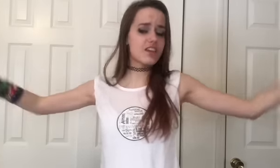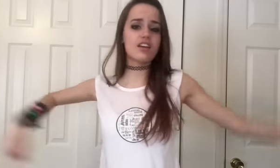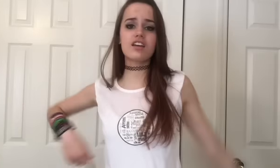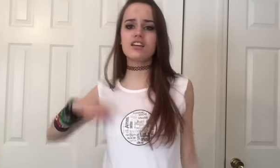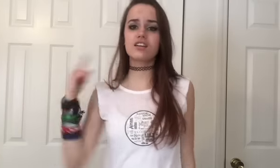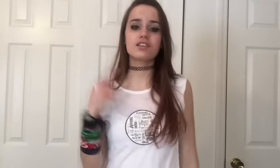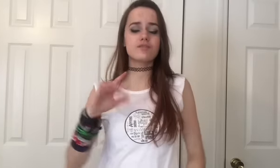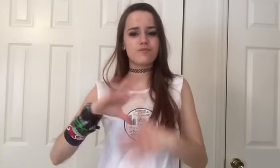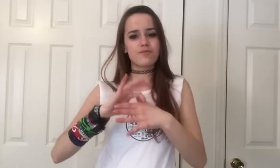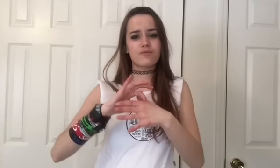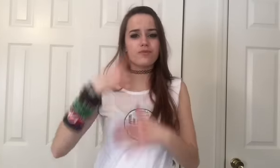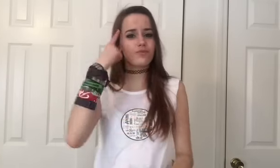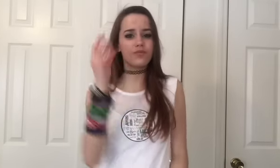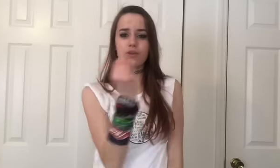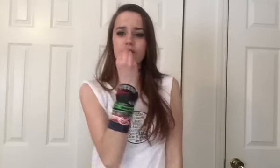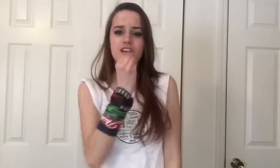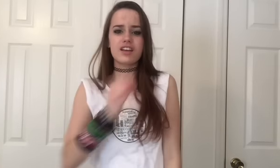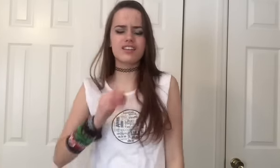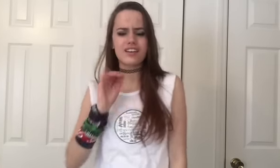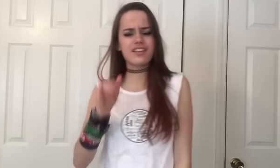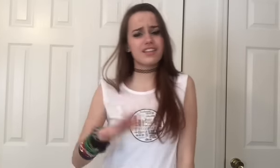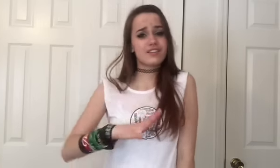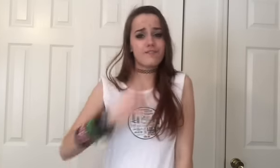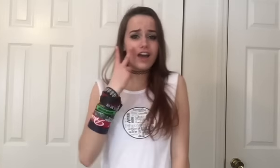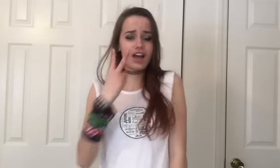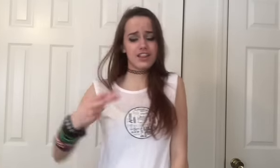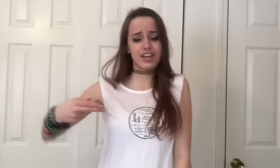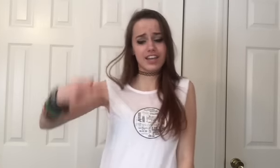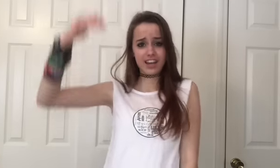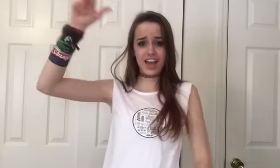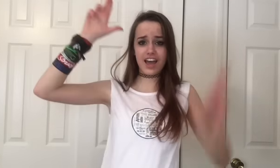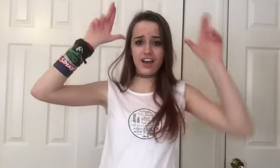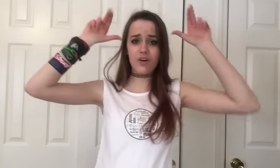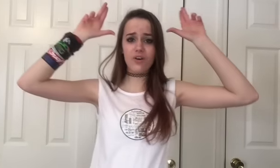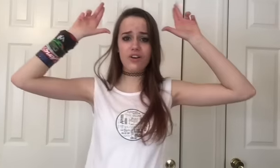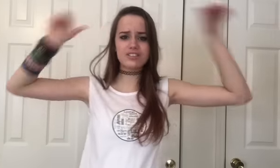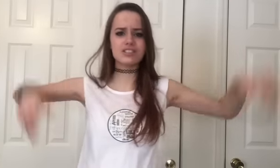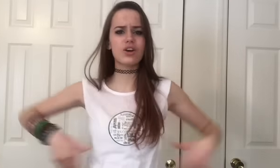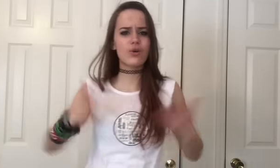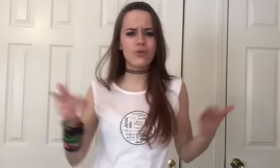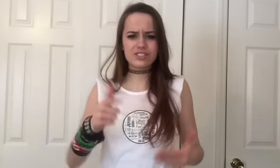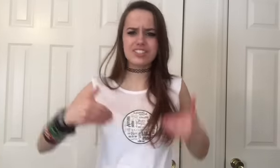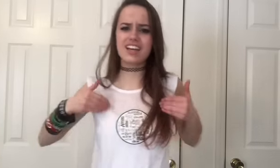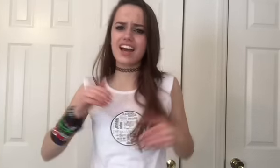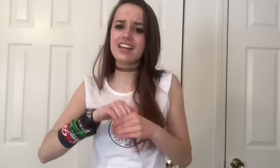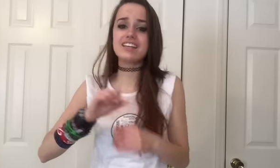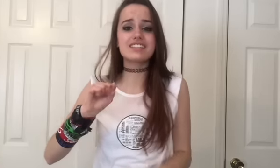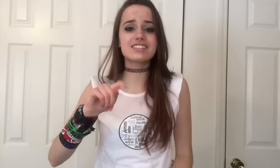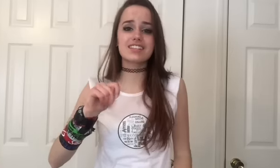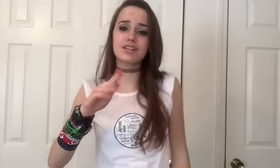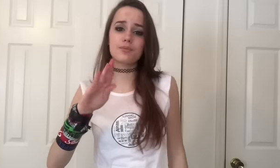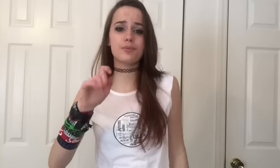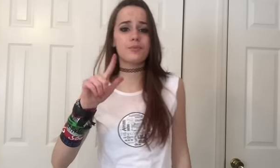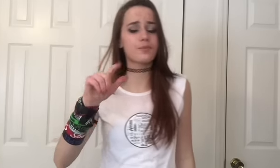something meaty for the main course thats a fine looking high horse what you got in the stable